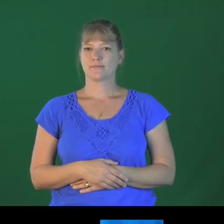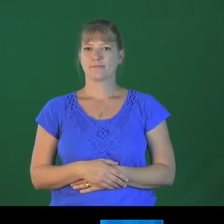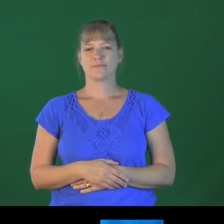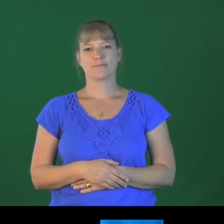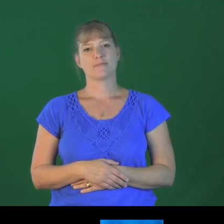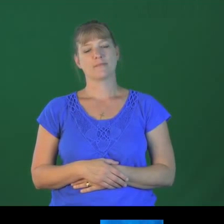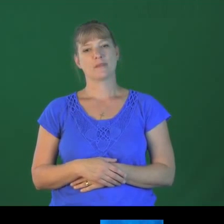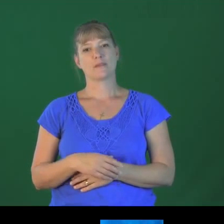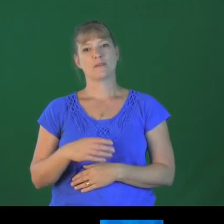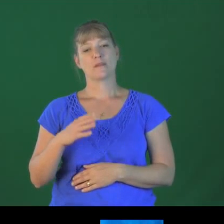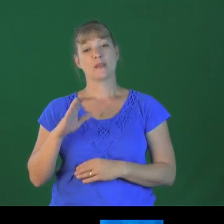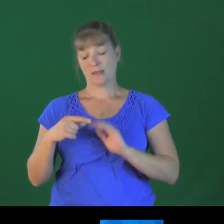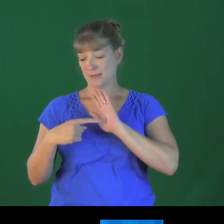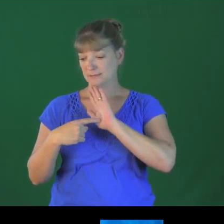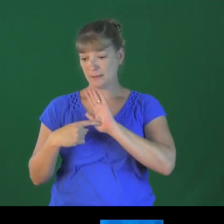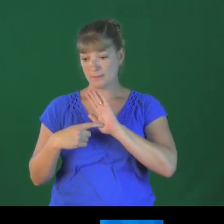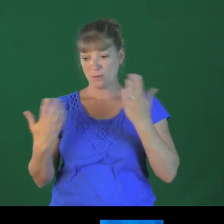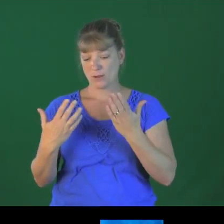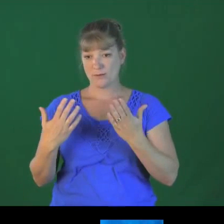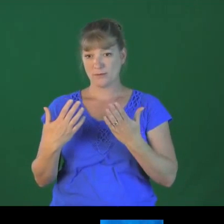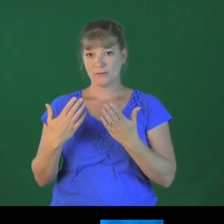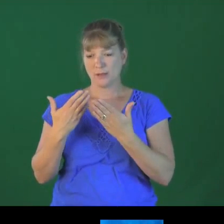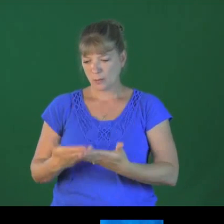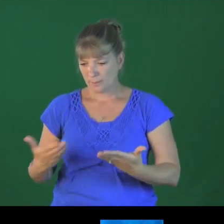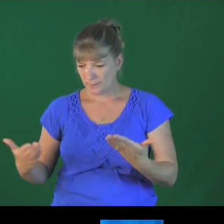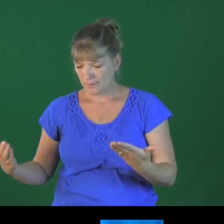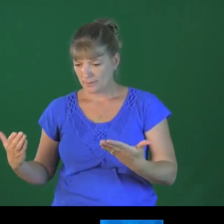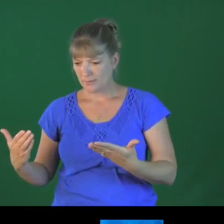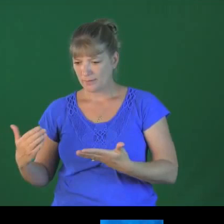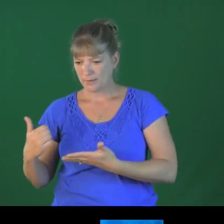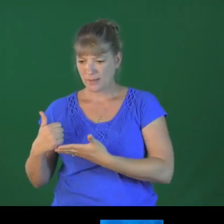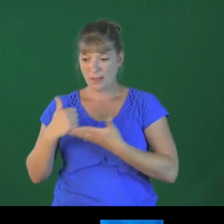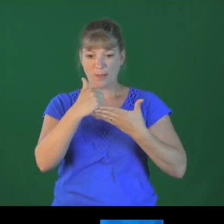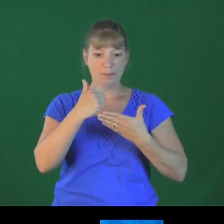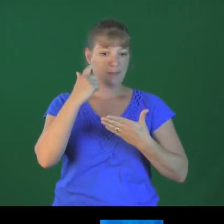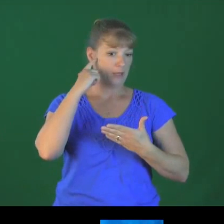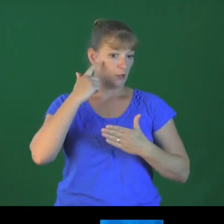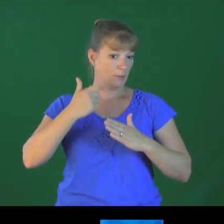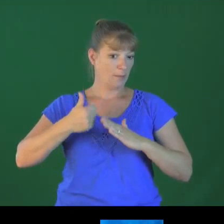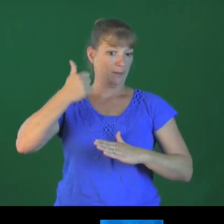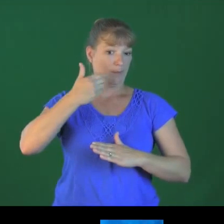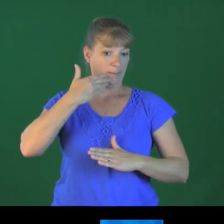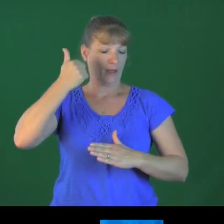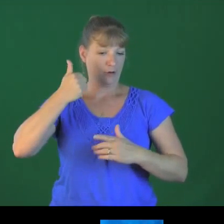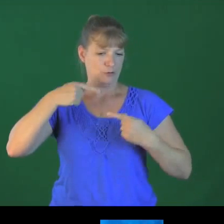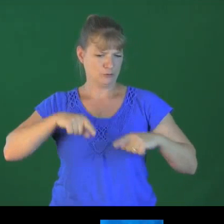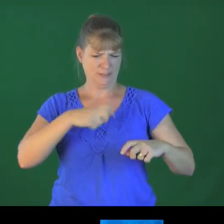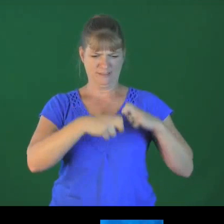One example would be equipment that helps people hear better in difficult listening situations.